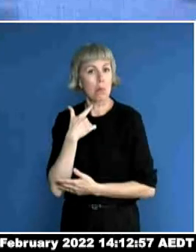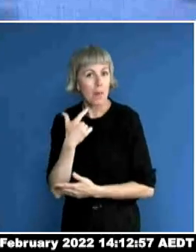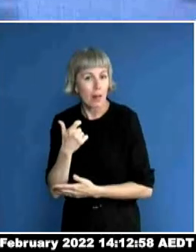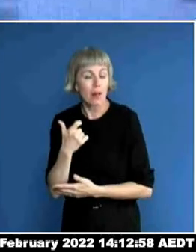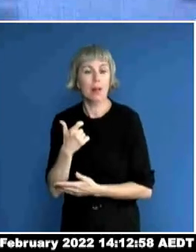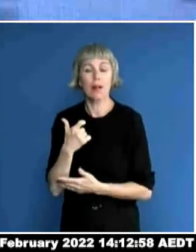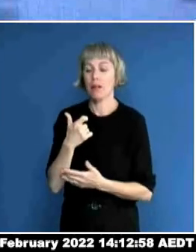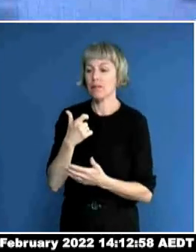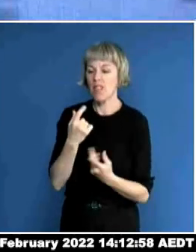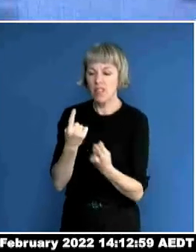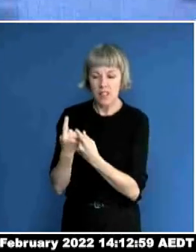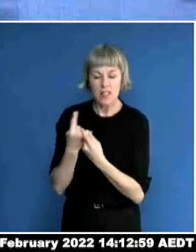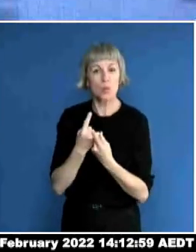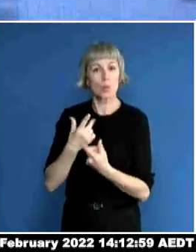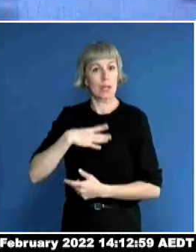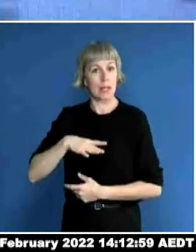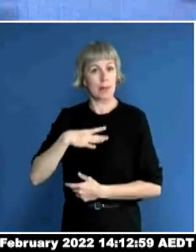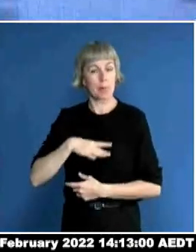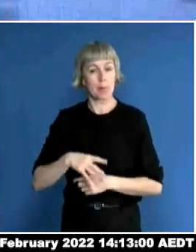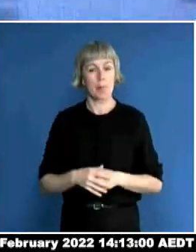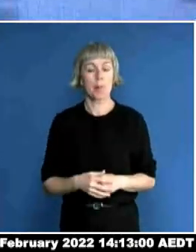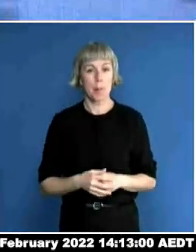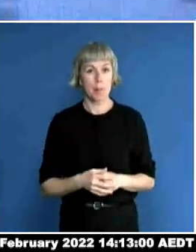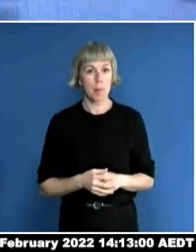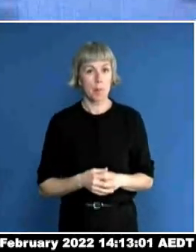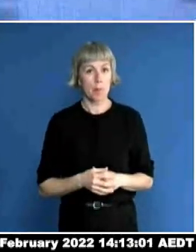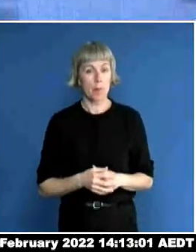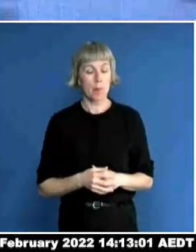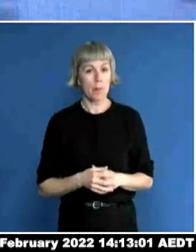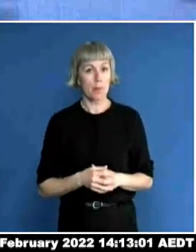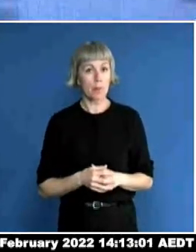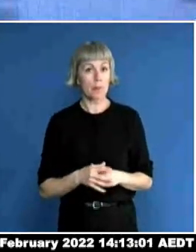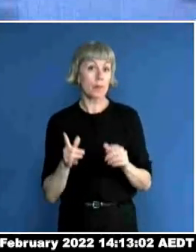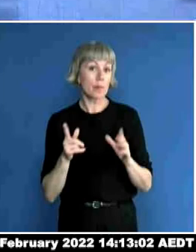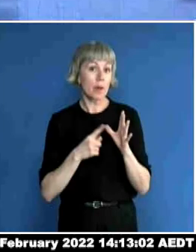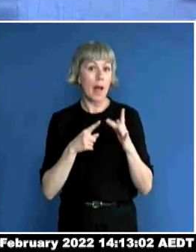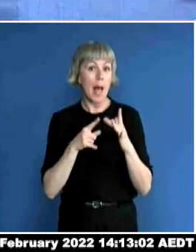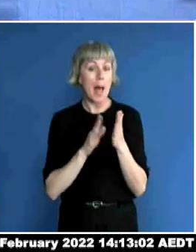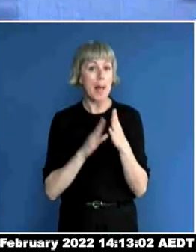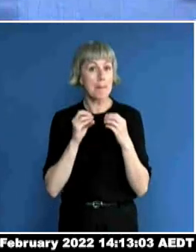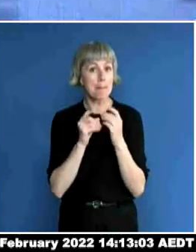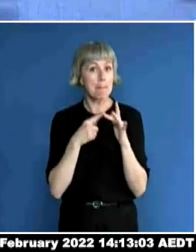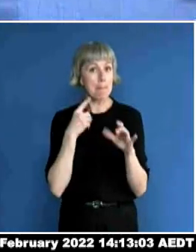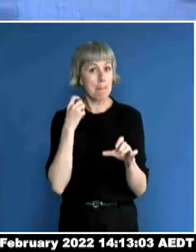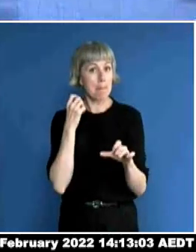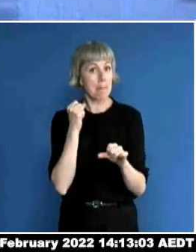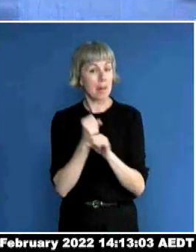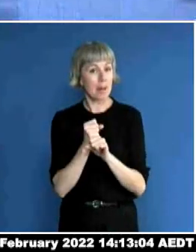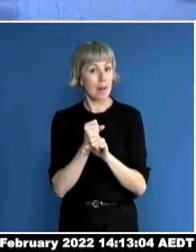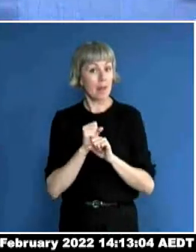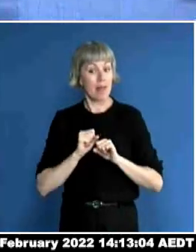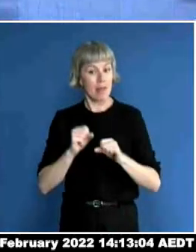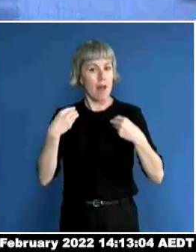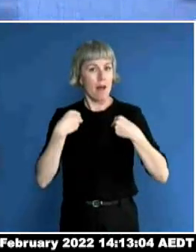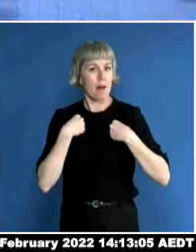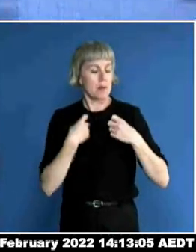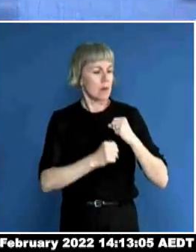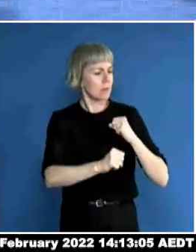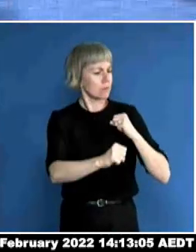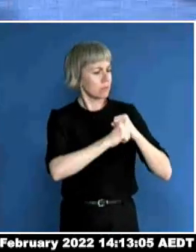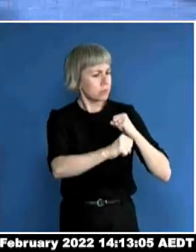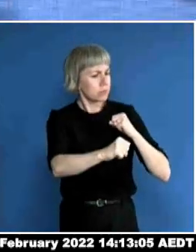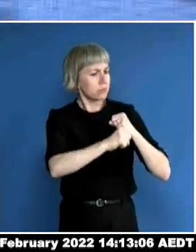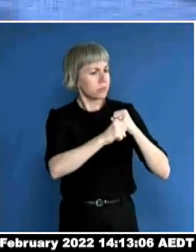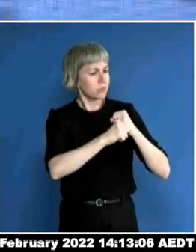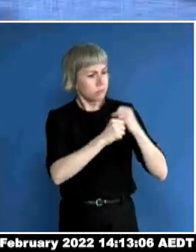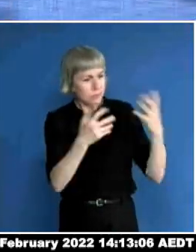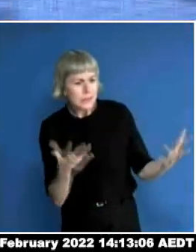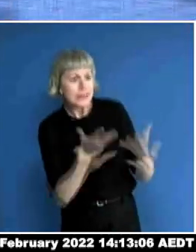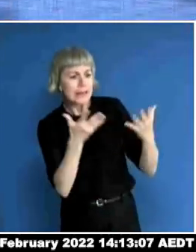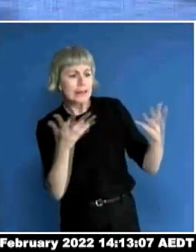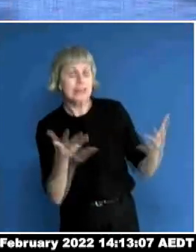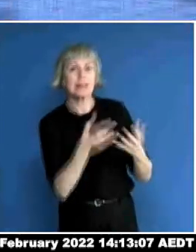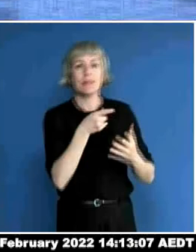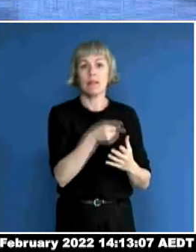AimBig did a lot of media to advertise the BusyBeans program, and you thought that what